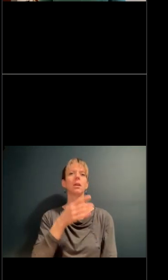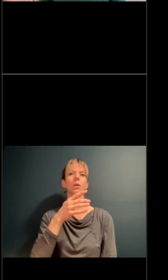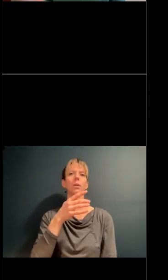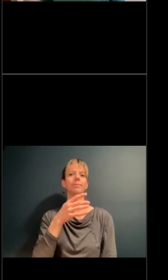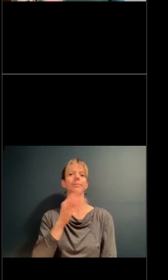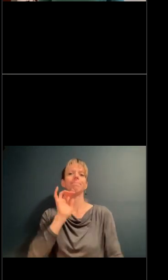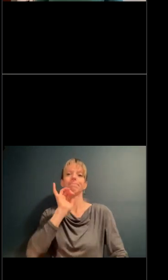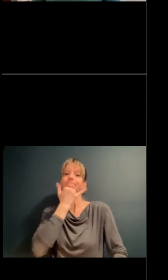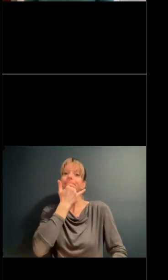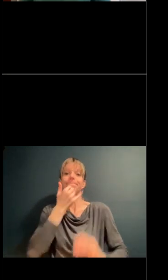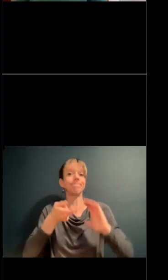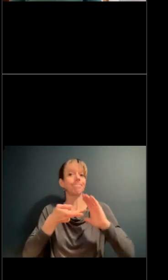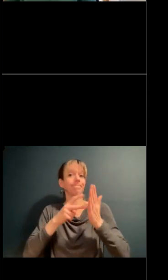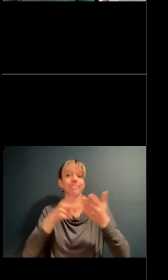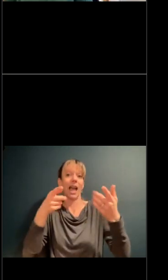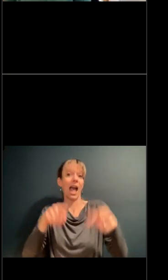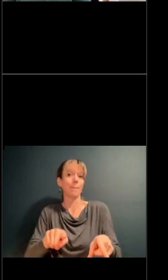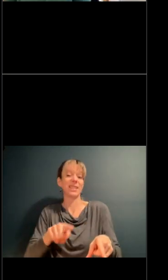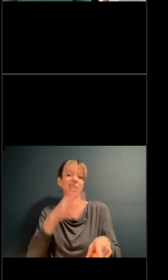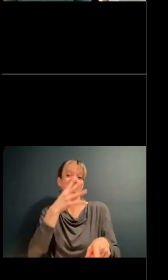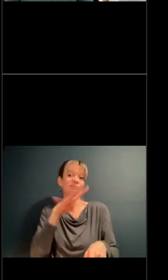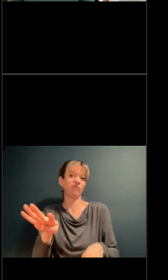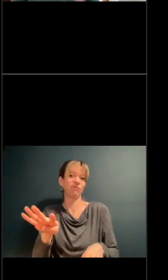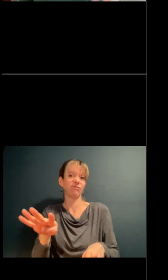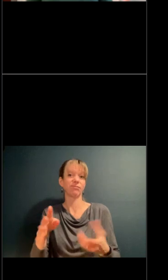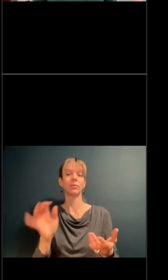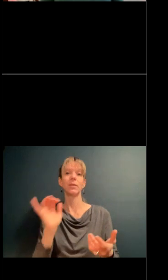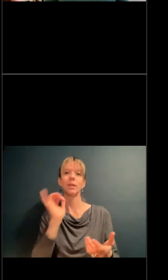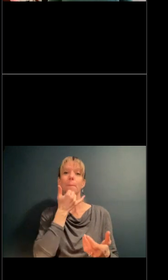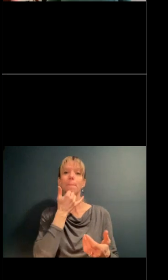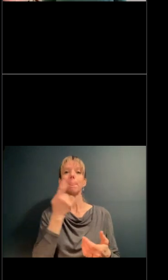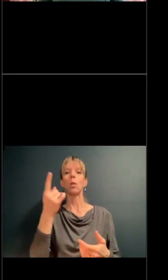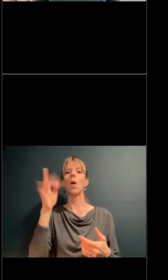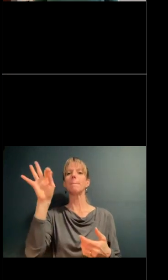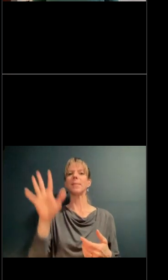It's reflected in a quote I put up on your screen. One minister said, "It's not that we deliberately